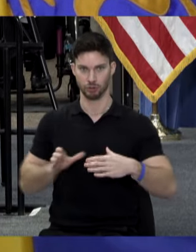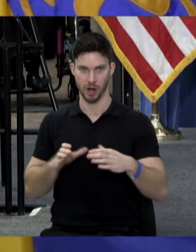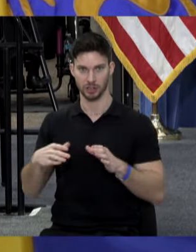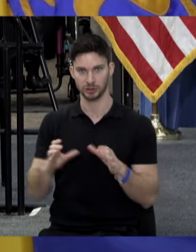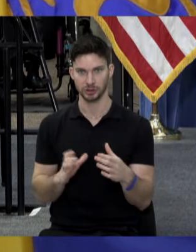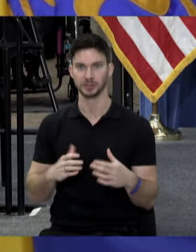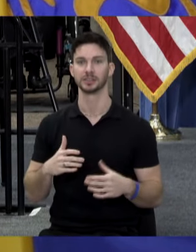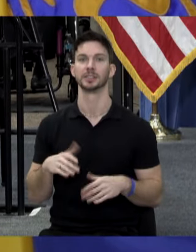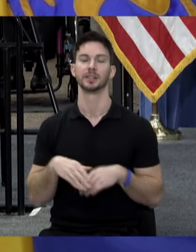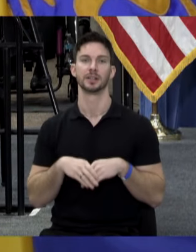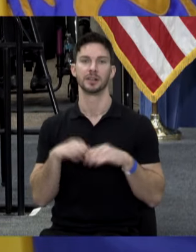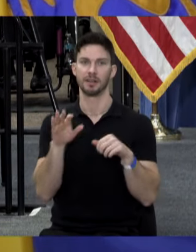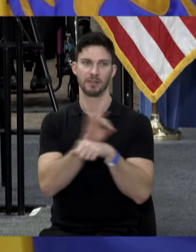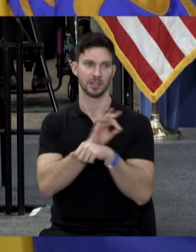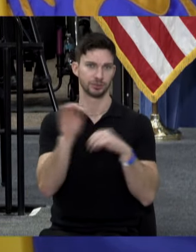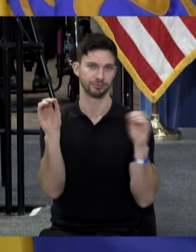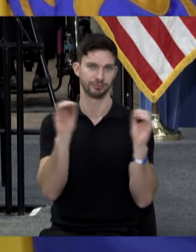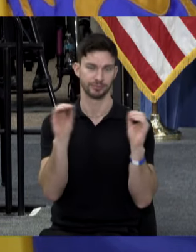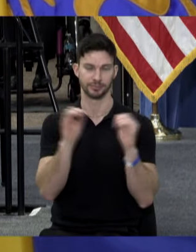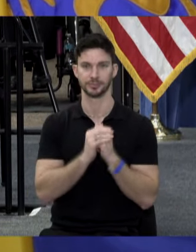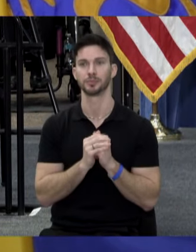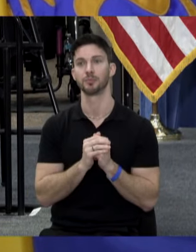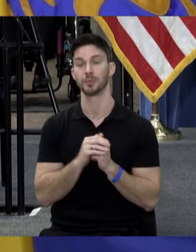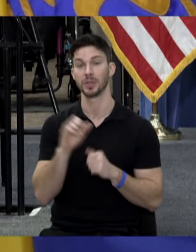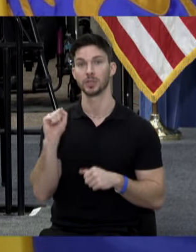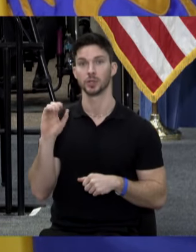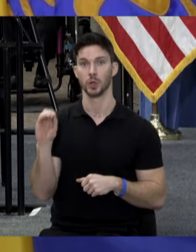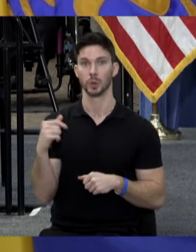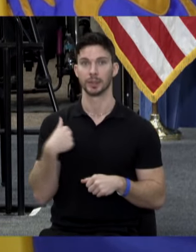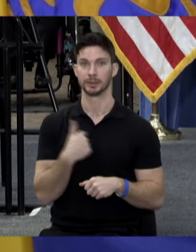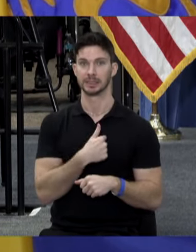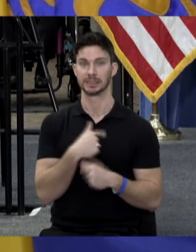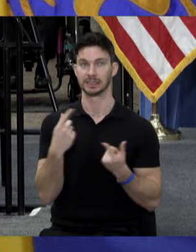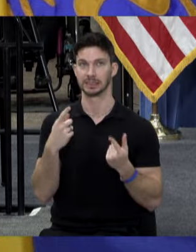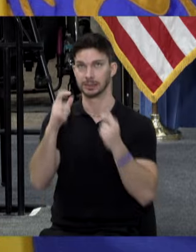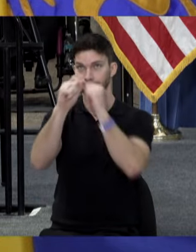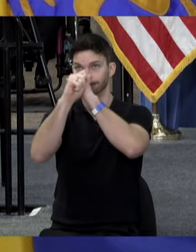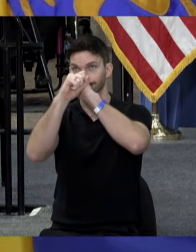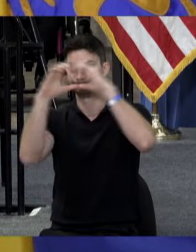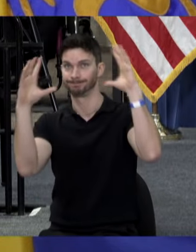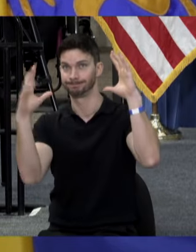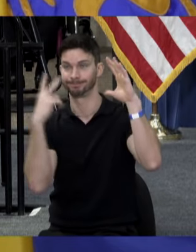And so really, you know, we were like, what does the rest of our life look like? What -- how can